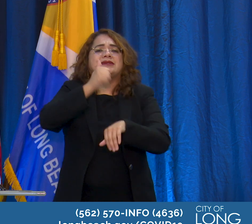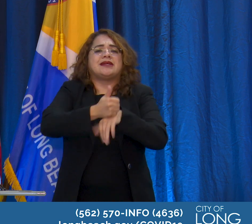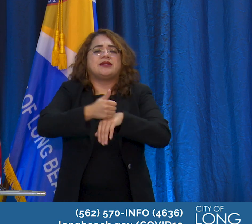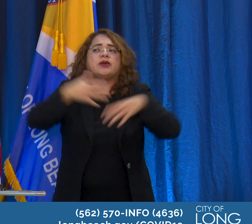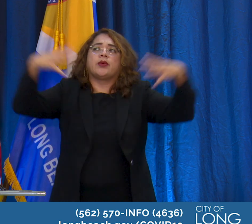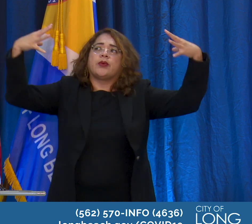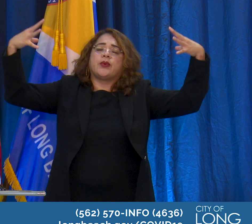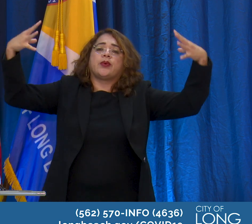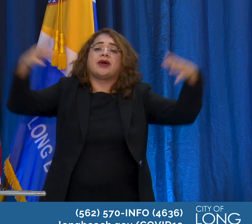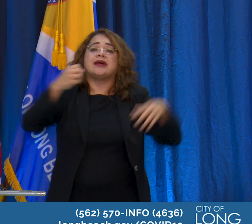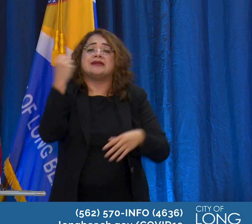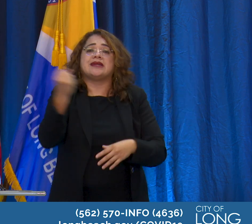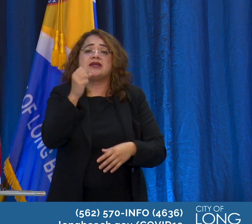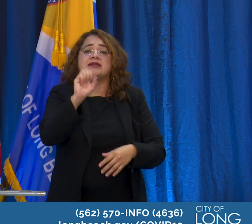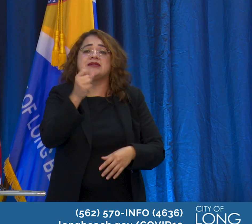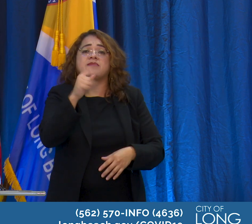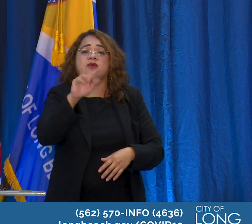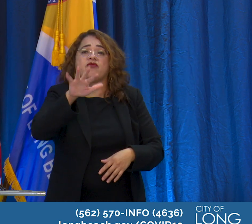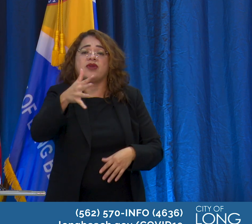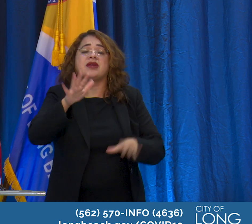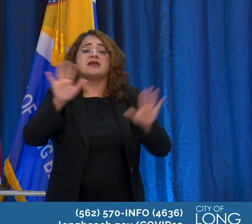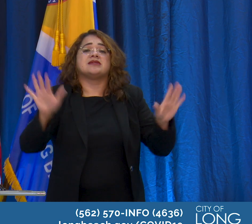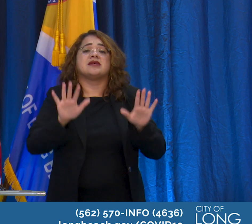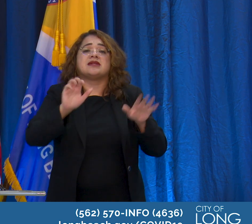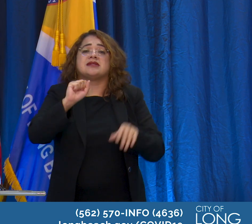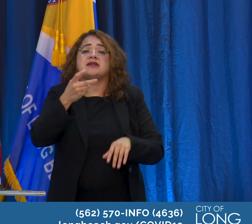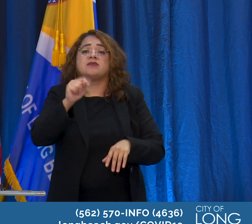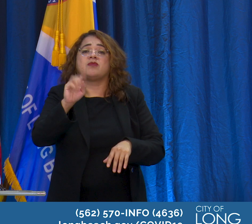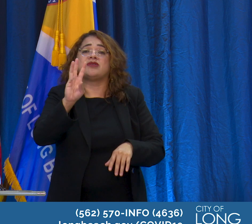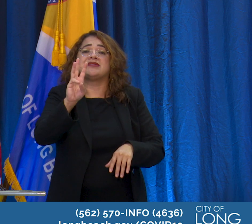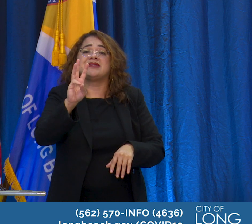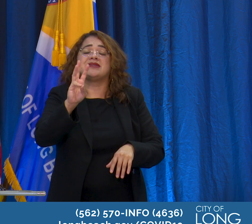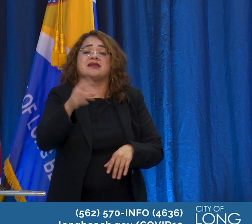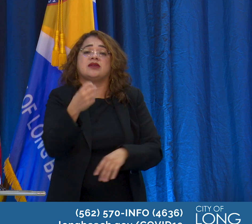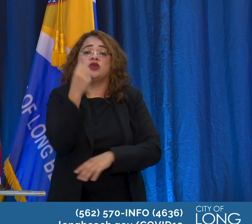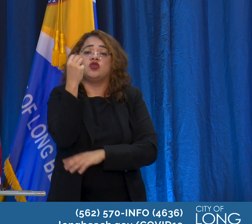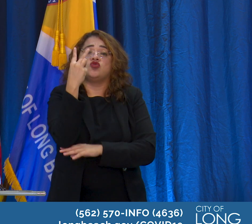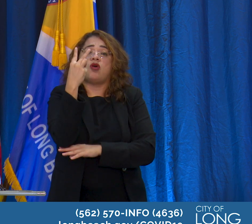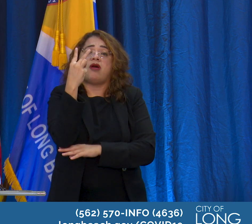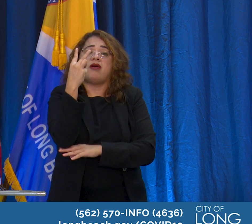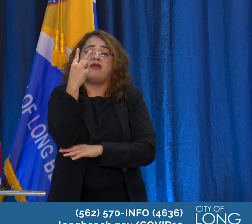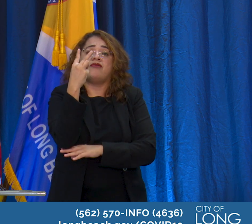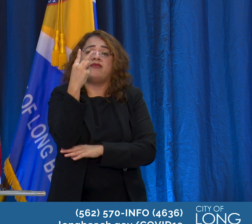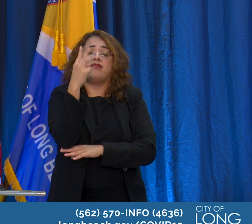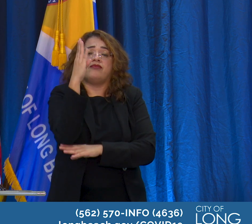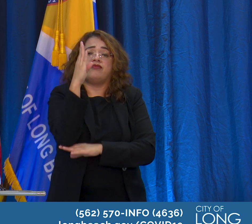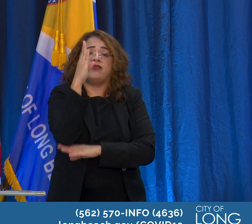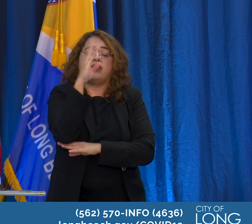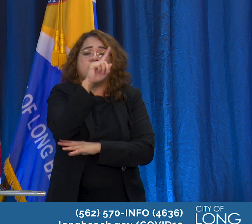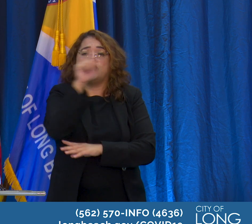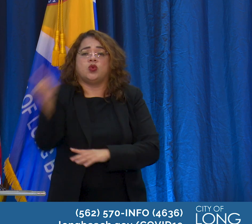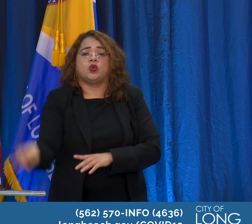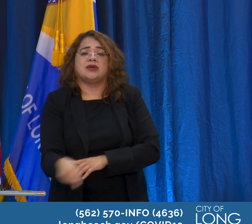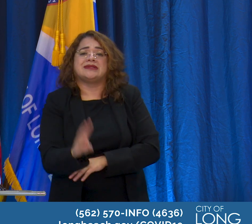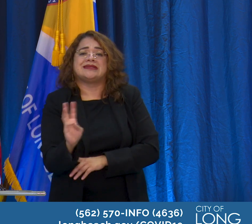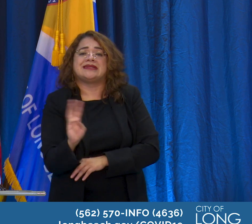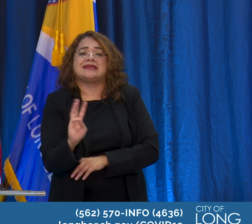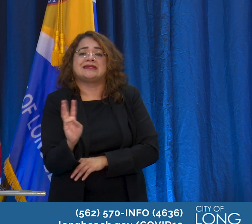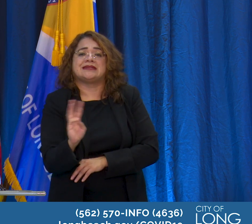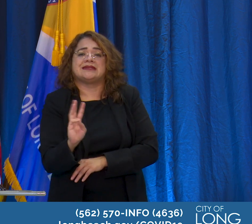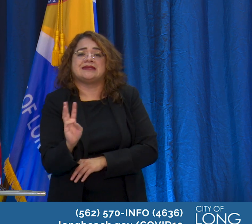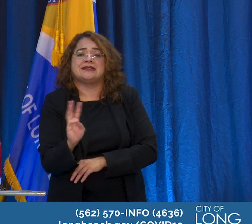September 5th and Sunday September 6th from 12, from 12 to 6 pm.